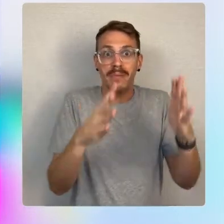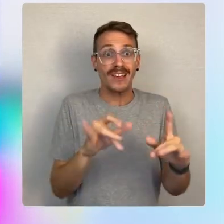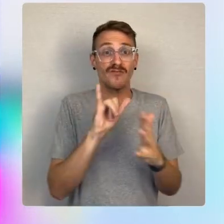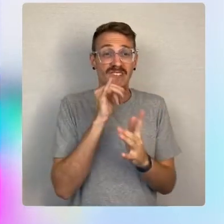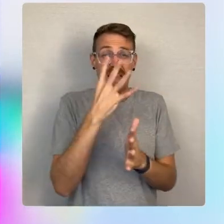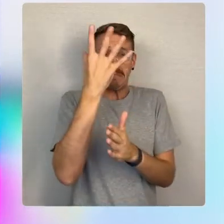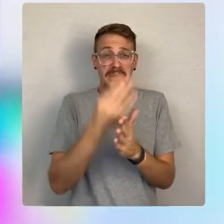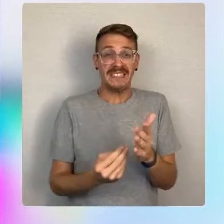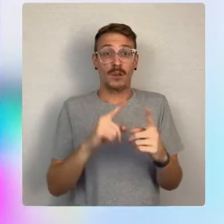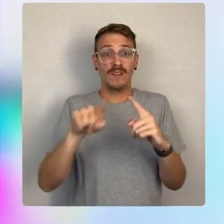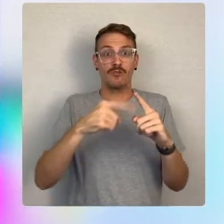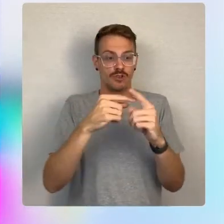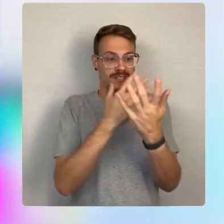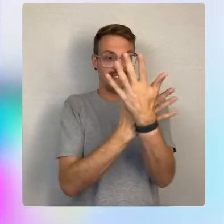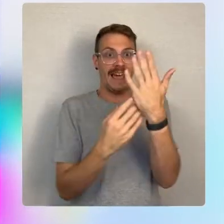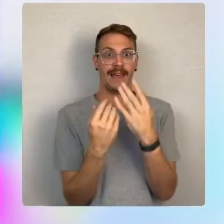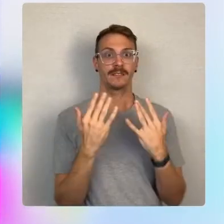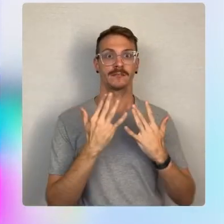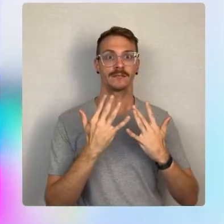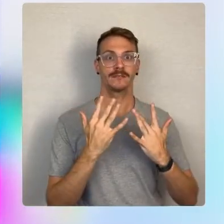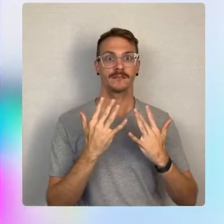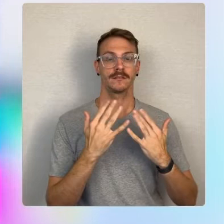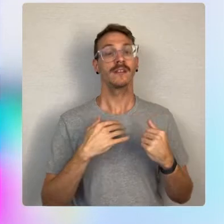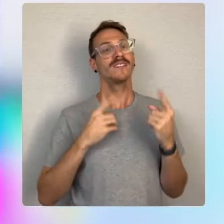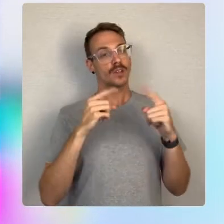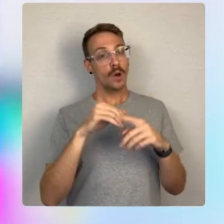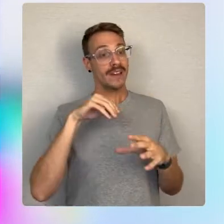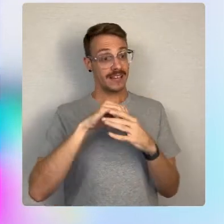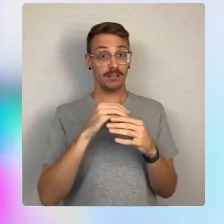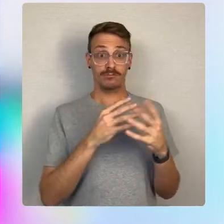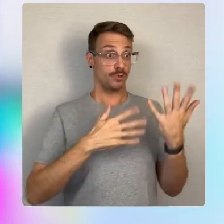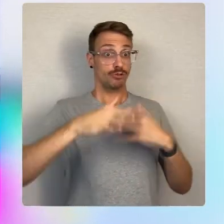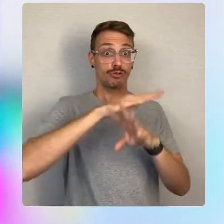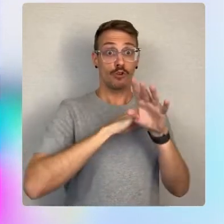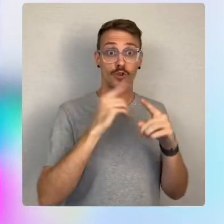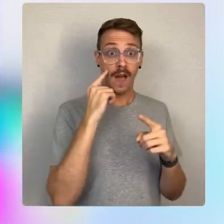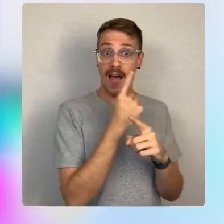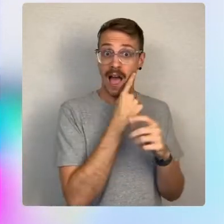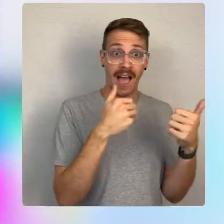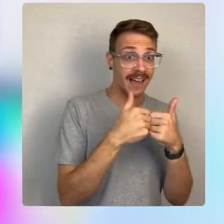when you have just floating hands. So in a social iGaming scenario, the more emotive the avatars,